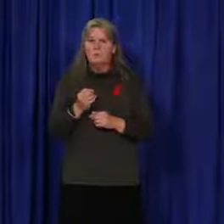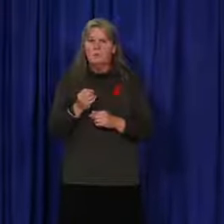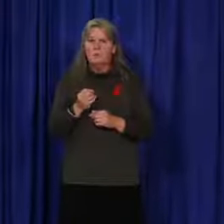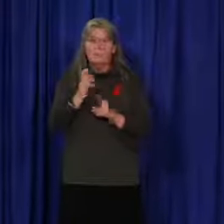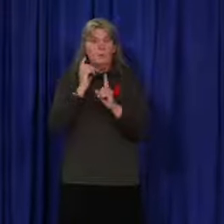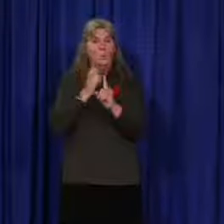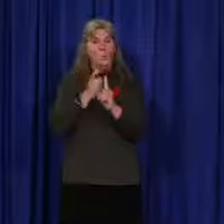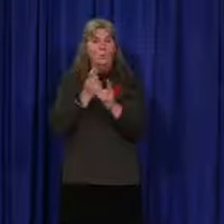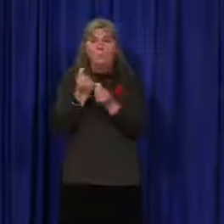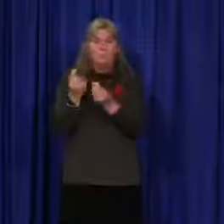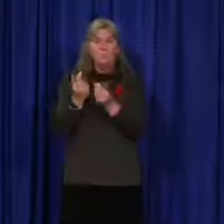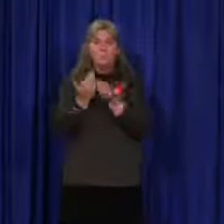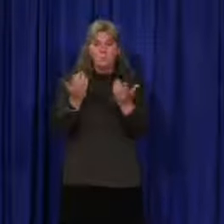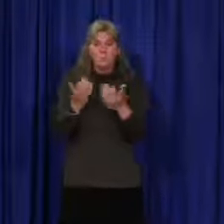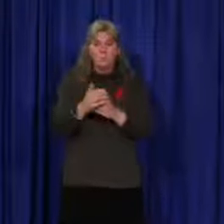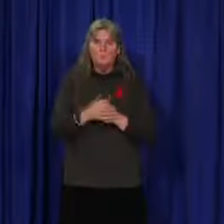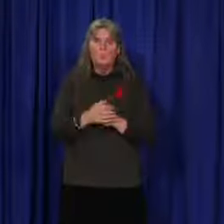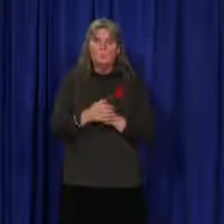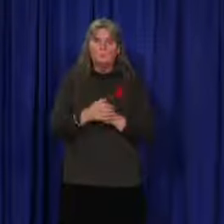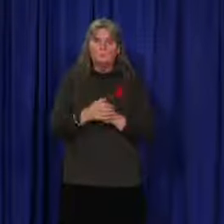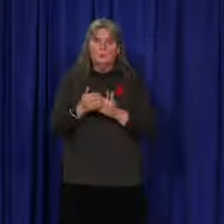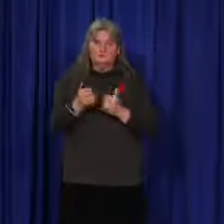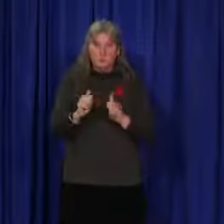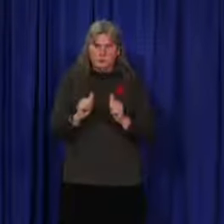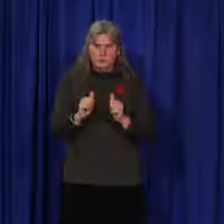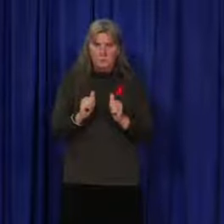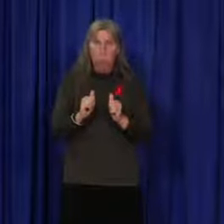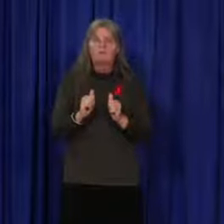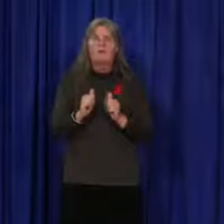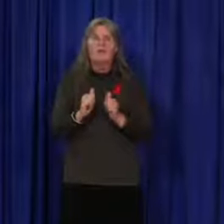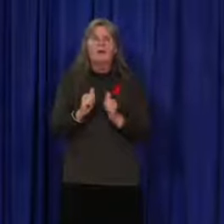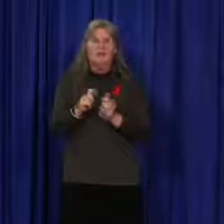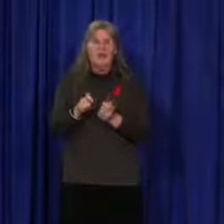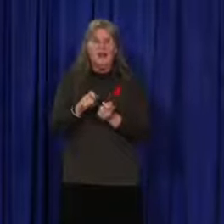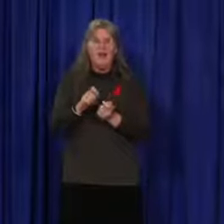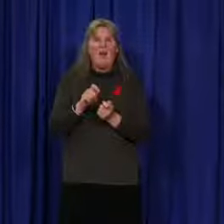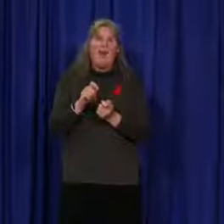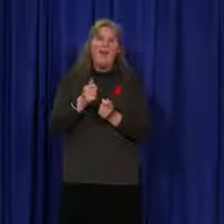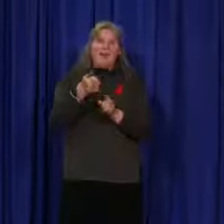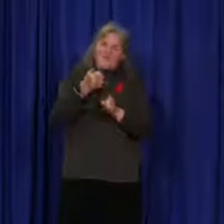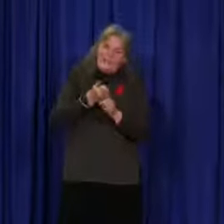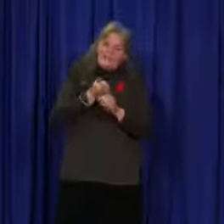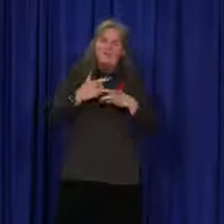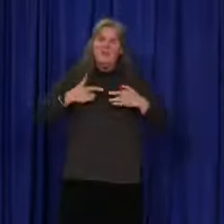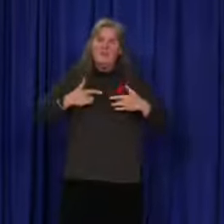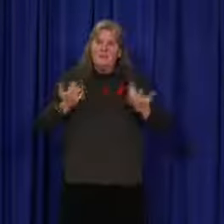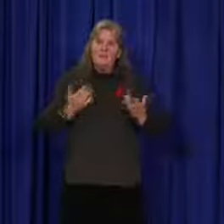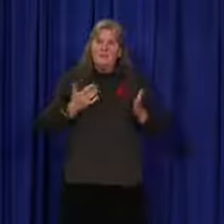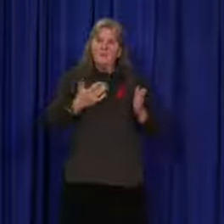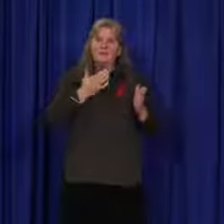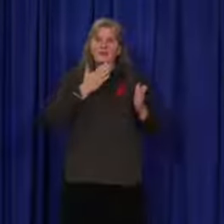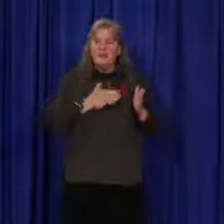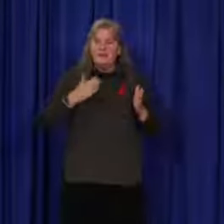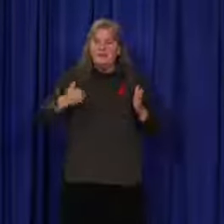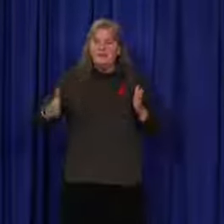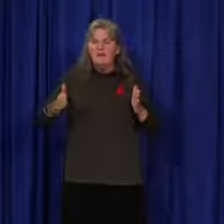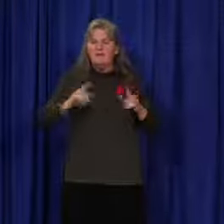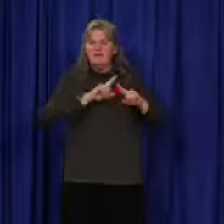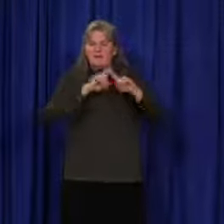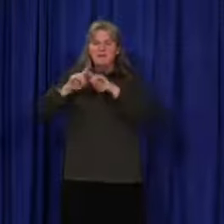want to support that. And most of these organized -- you know, this could be skating, figure skating, curling, any of